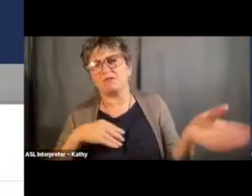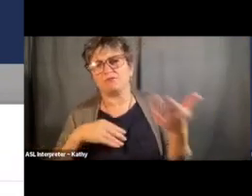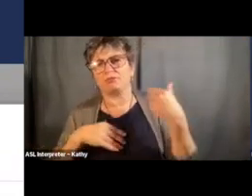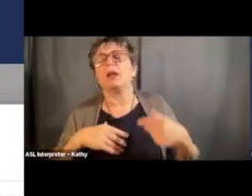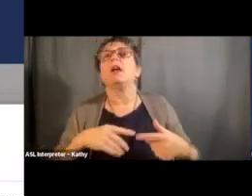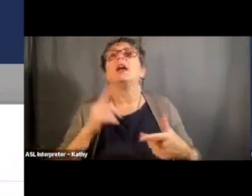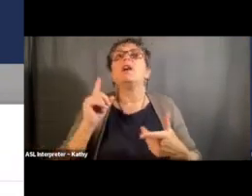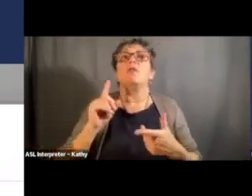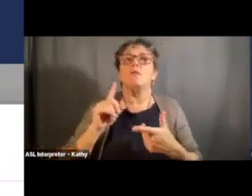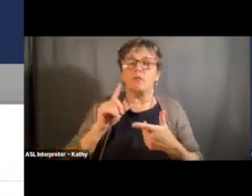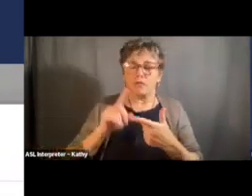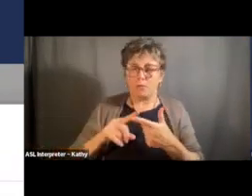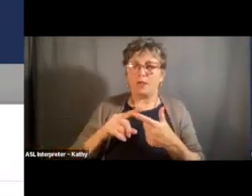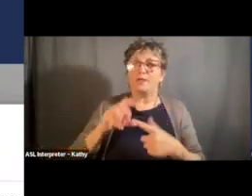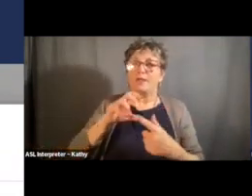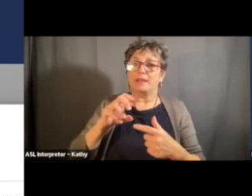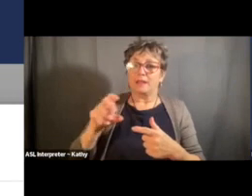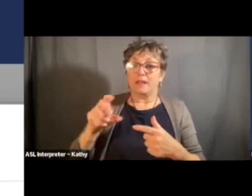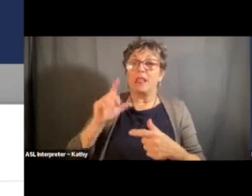would be when somebody finally gave you that diagnosis in your medical record.